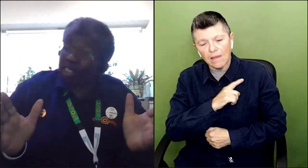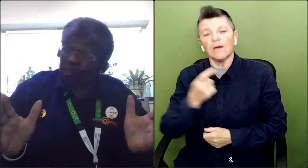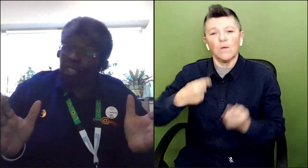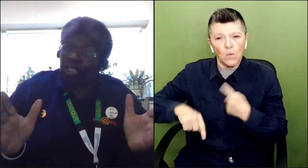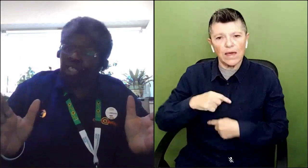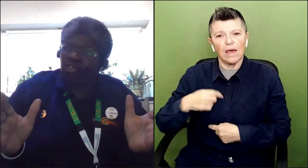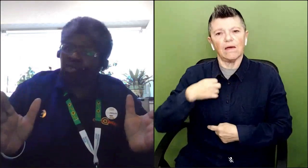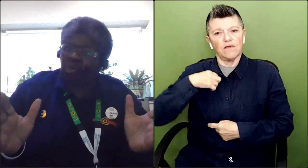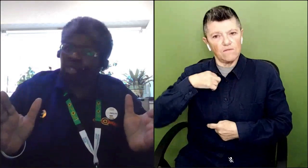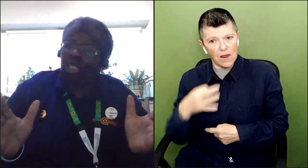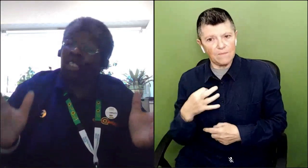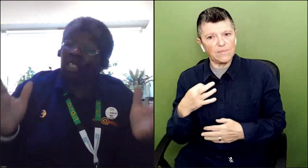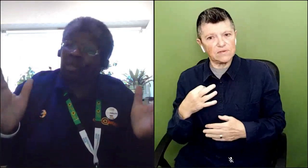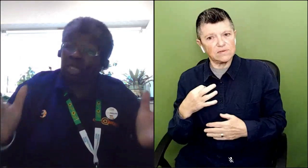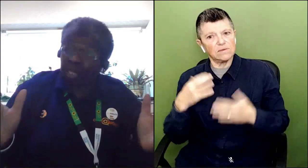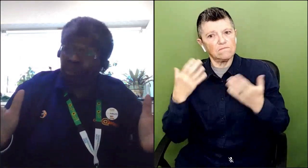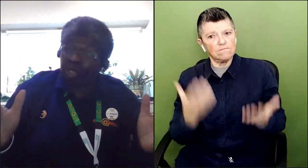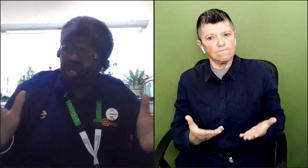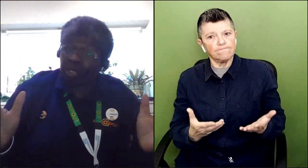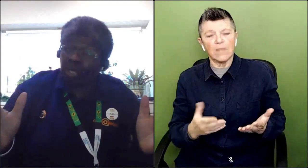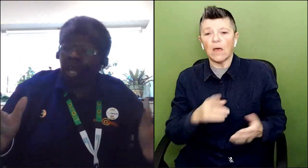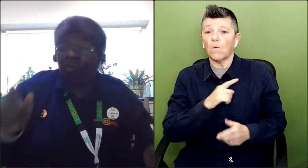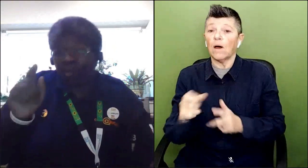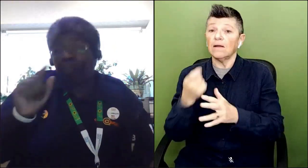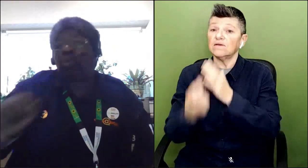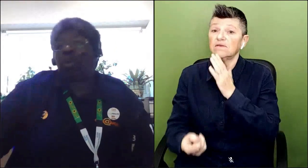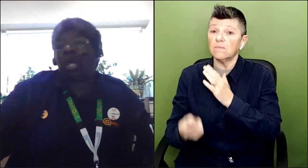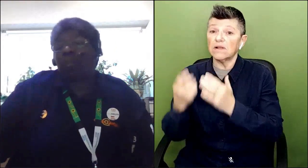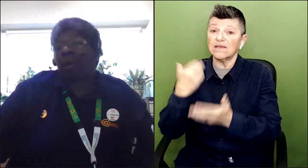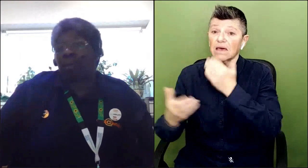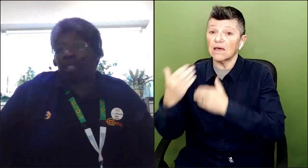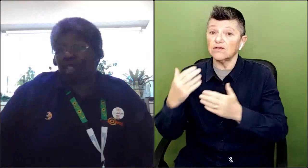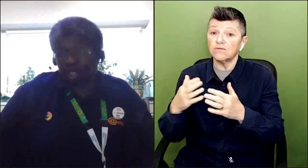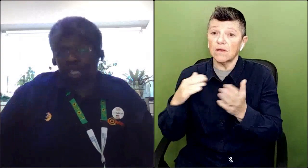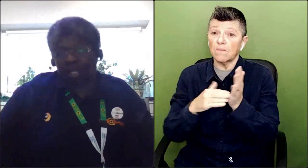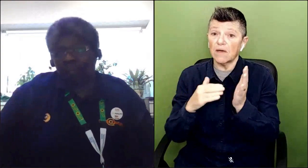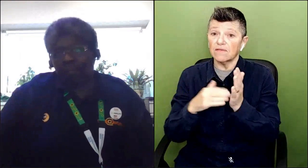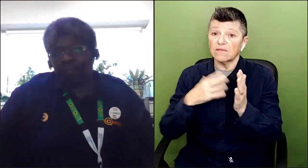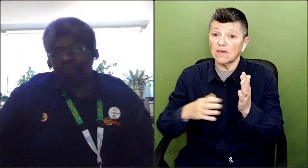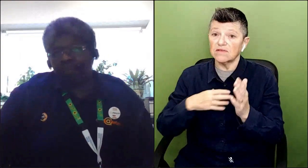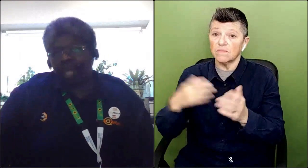disability history month is to be celebrated, and remember what that paraplegic said.